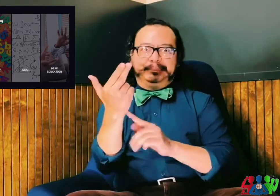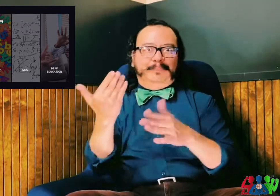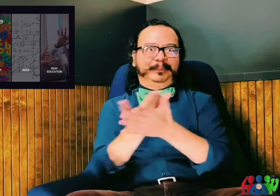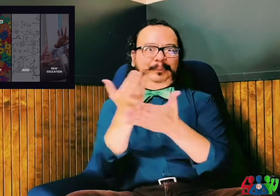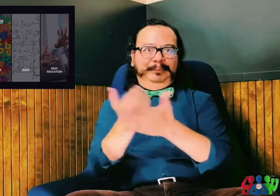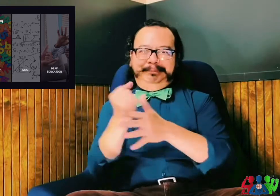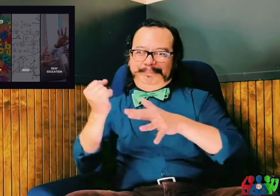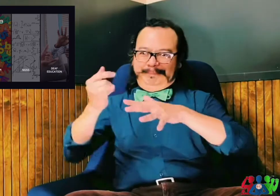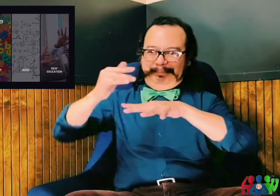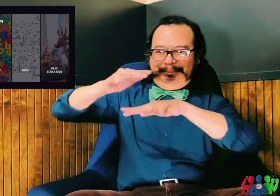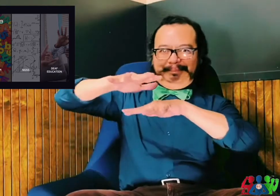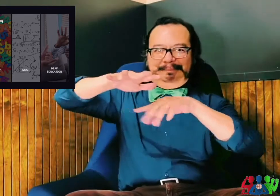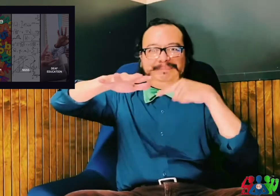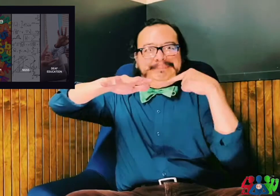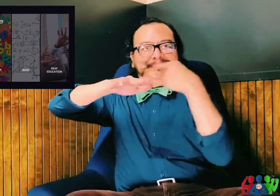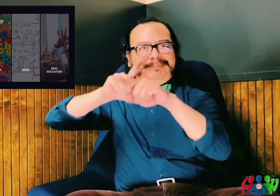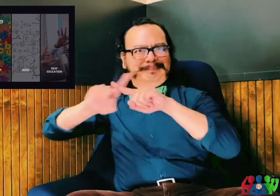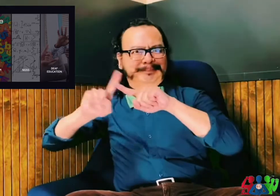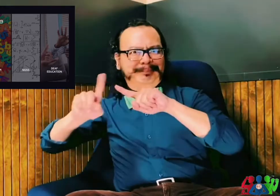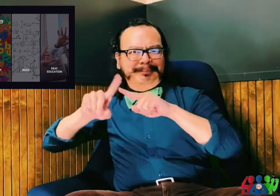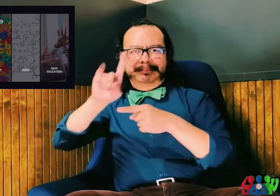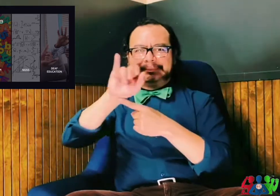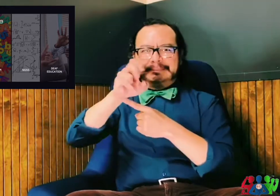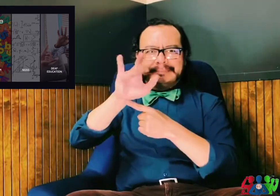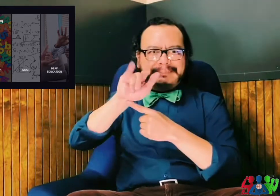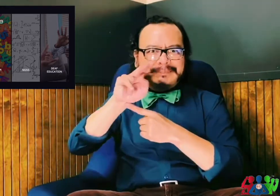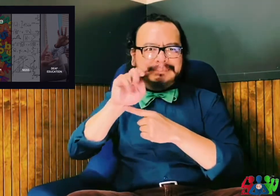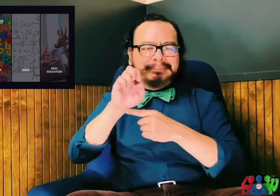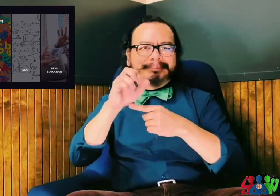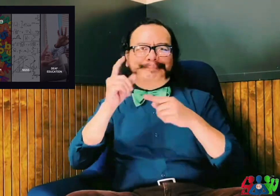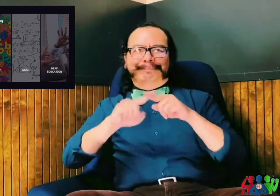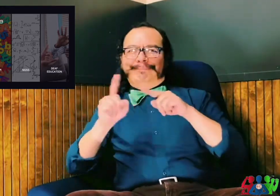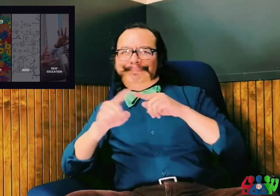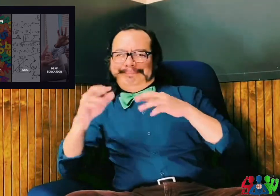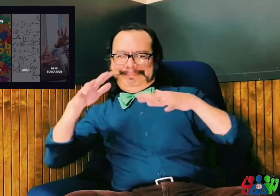NGSS is still in the early stages of implementation across the different disciplines,